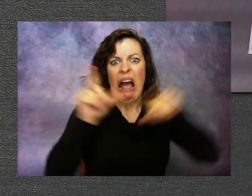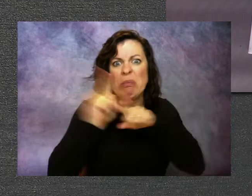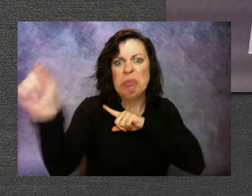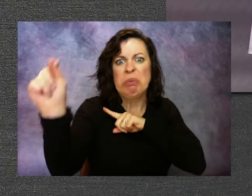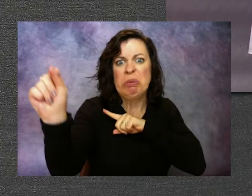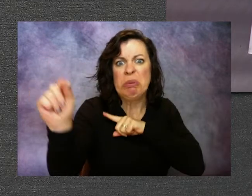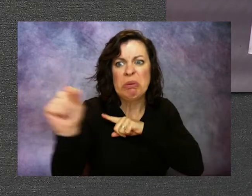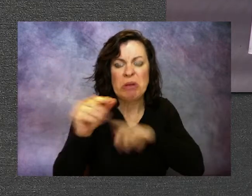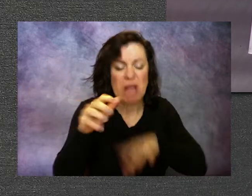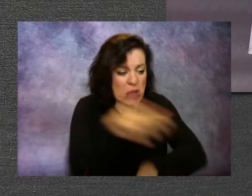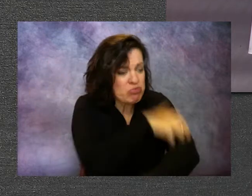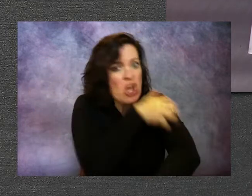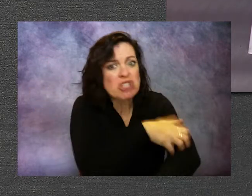Then he ran away from home.